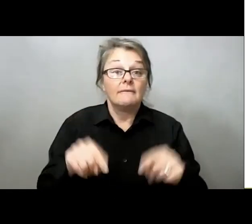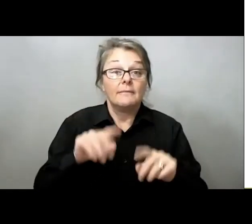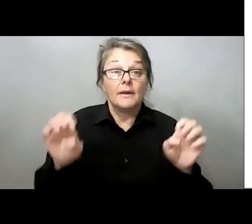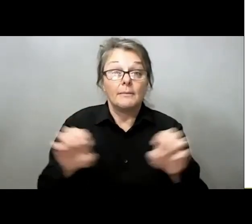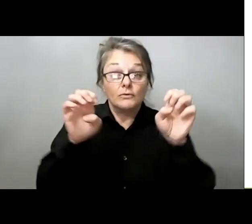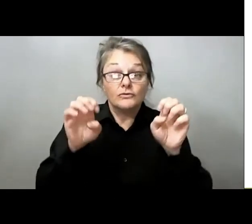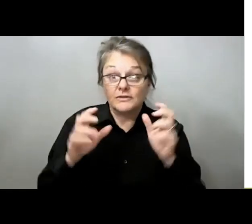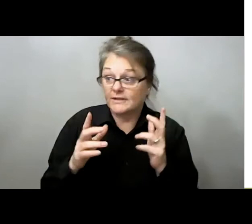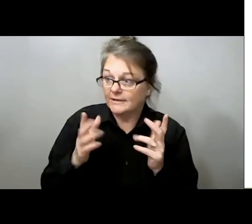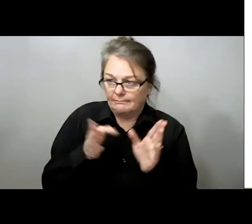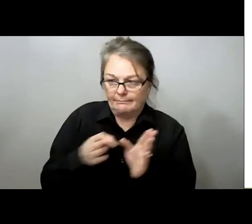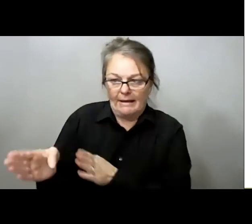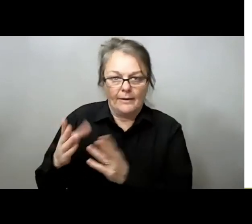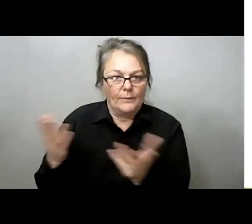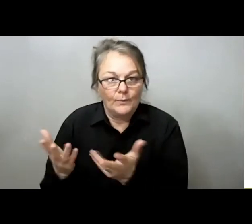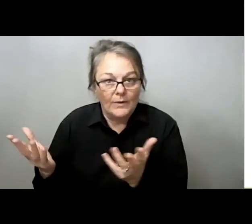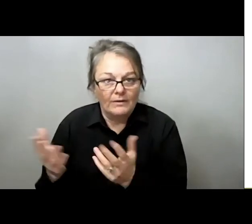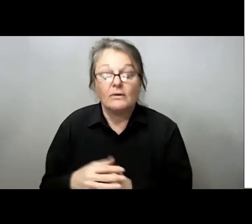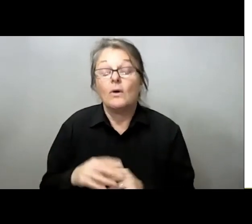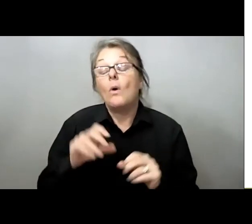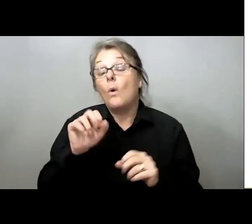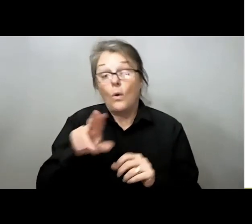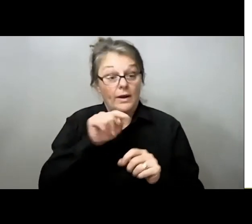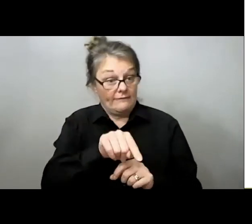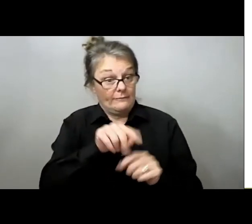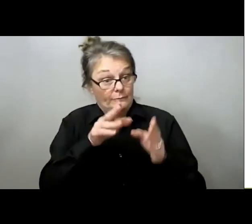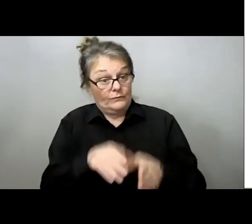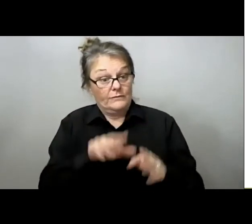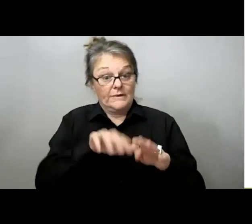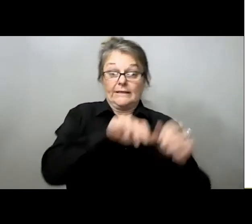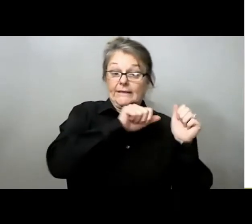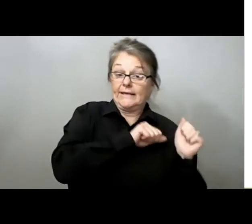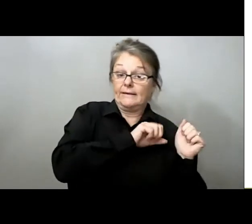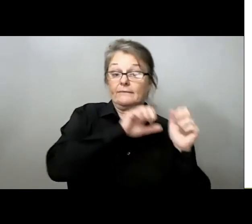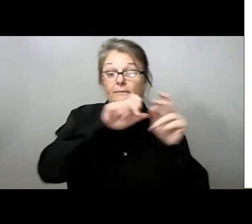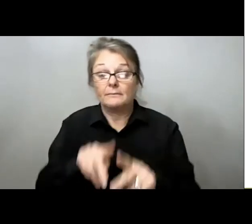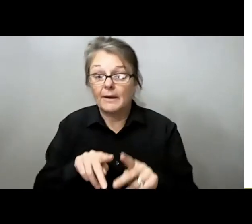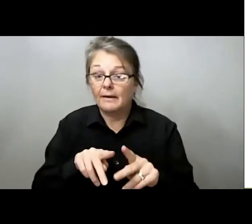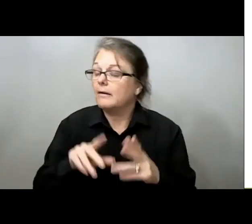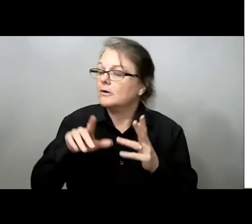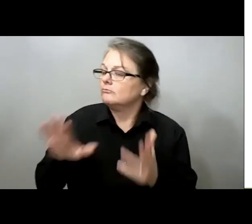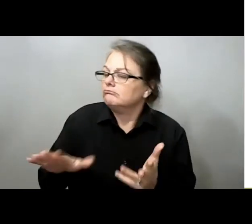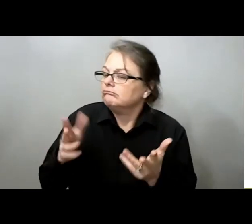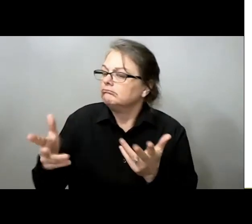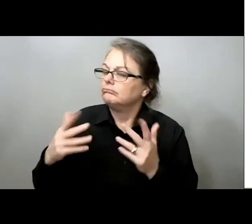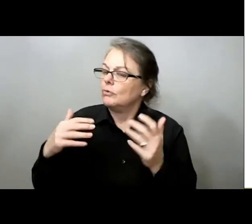LEAVES OF ABSENCE AND RETURN TO WORK POLICIES OR PRACTICES FOR EMPLOYEES WITH DISABILITIES.